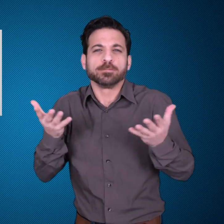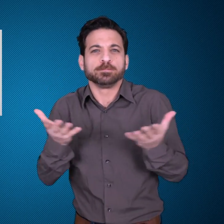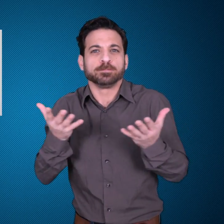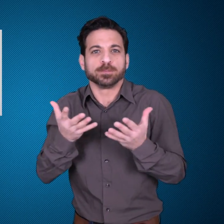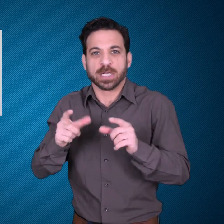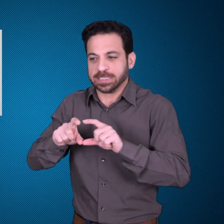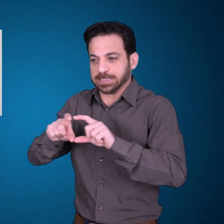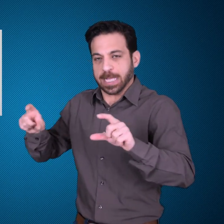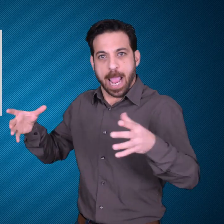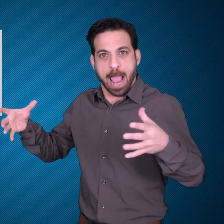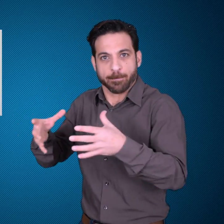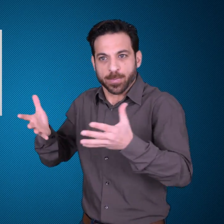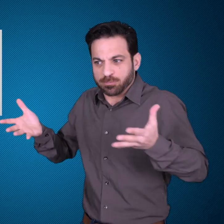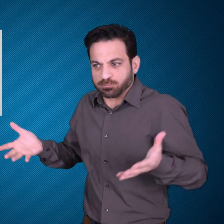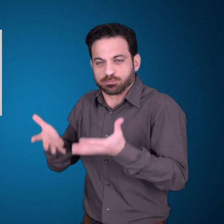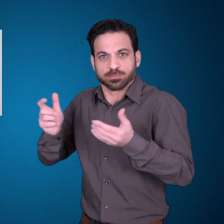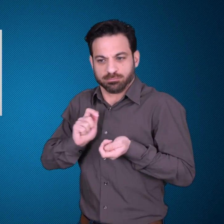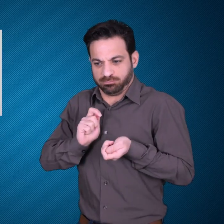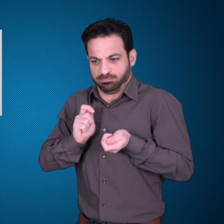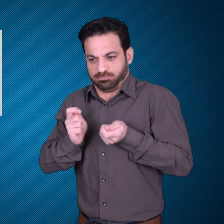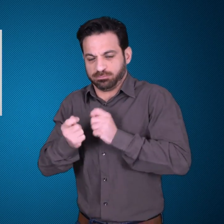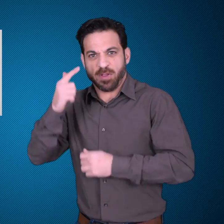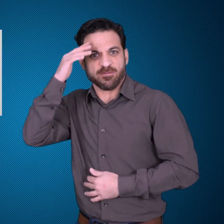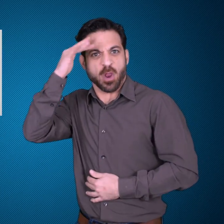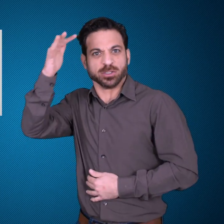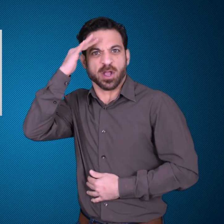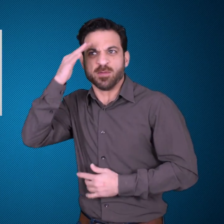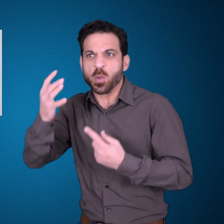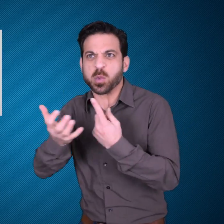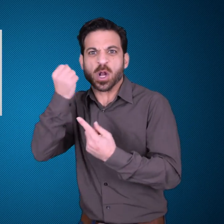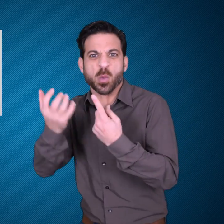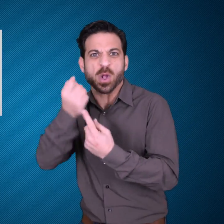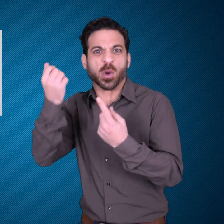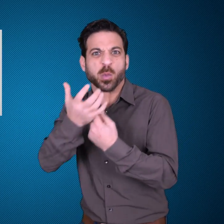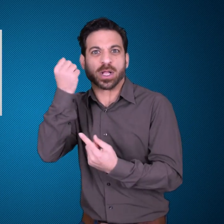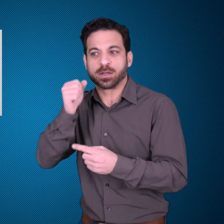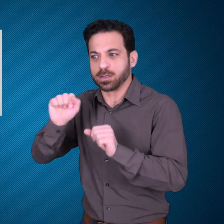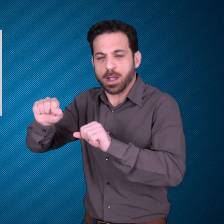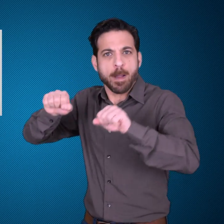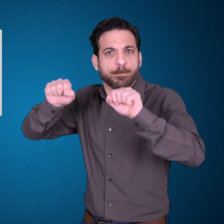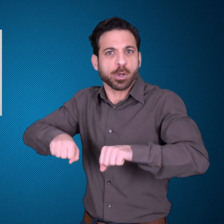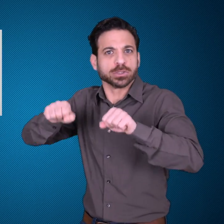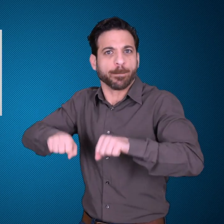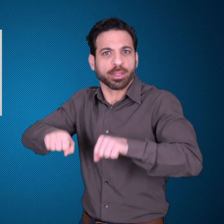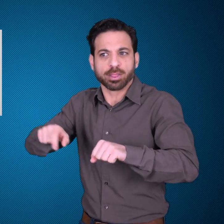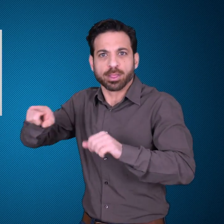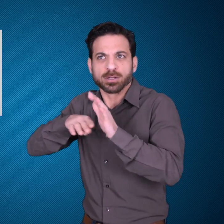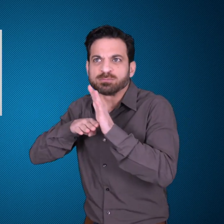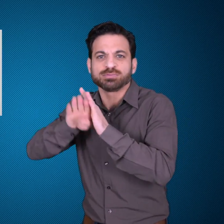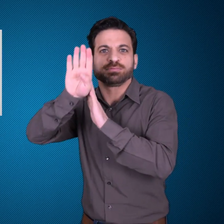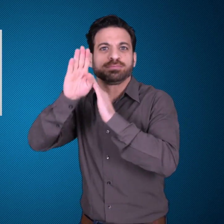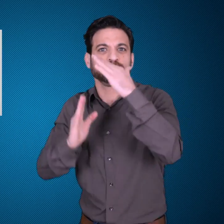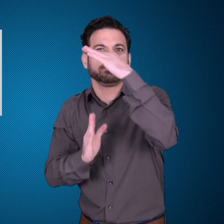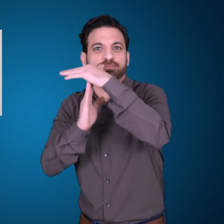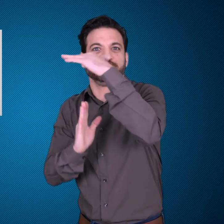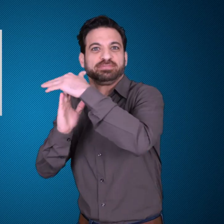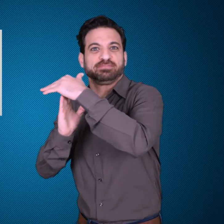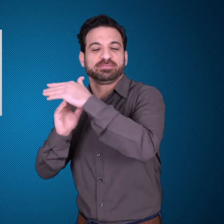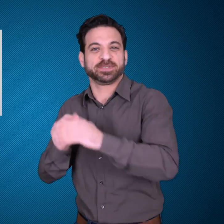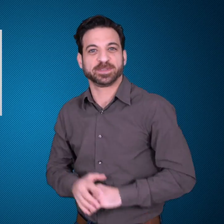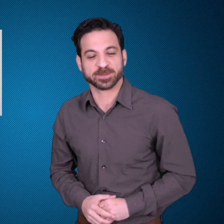team and players to reach their potential.